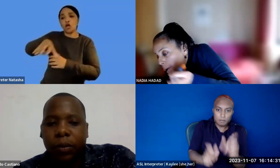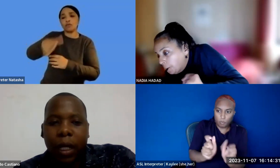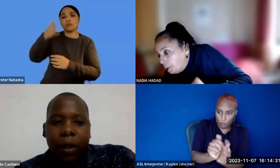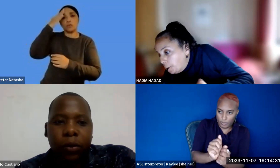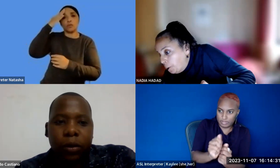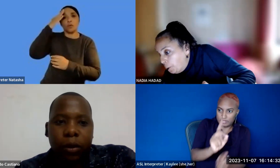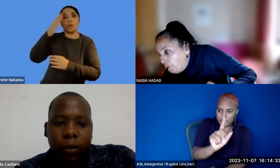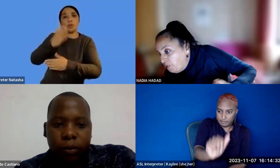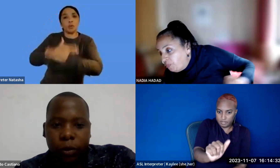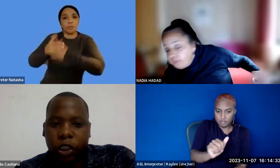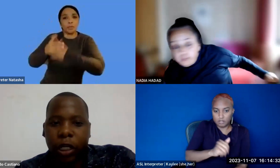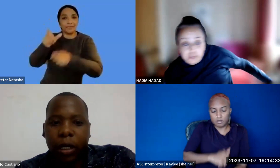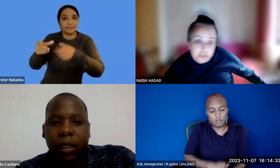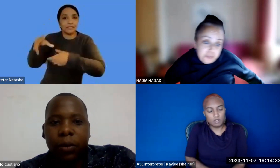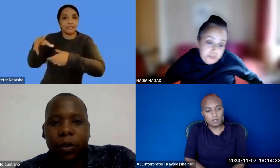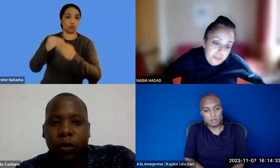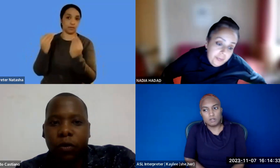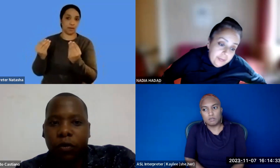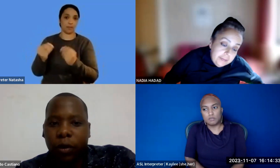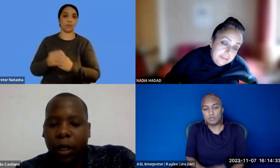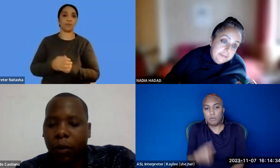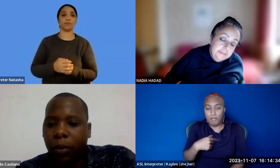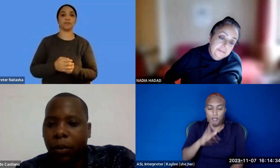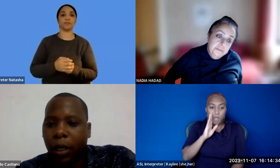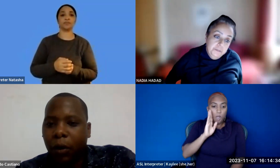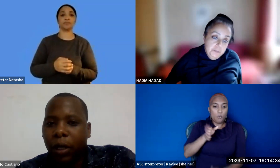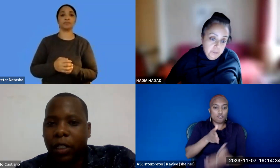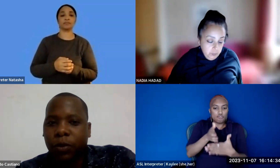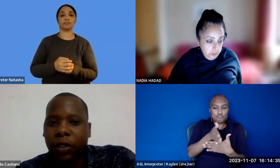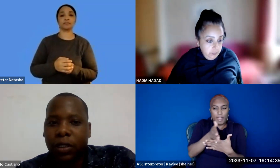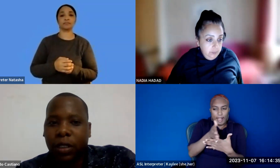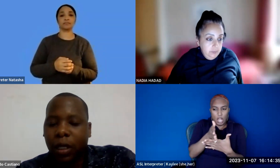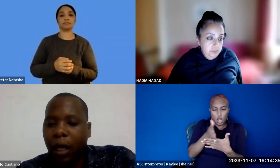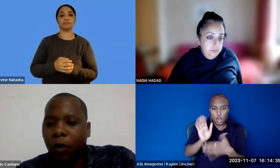I'll share a bit of our experience